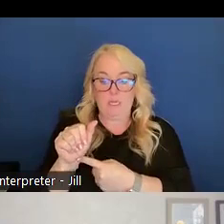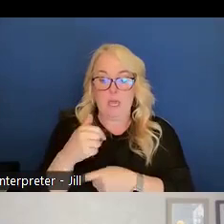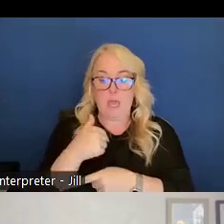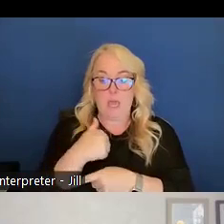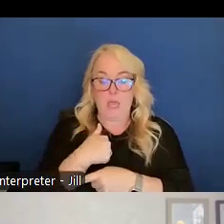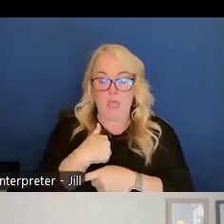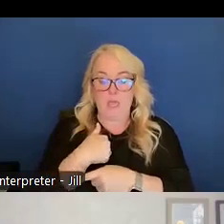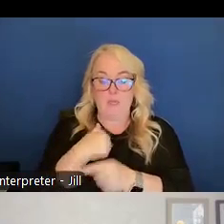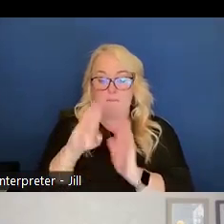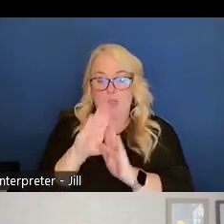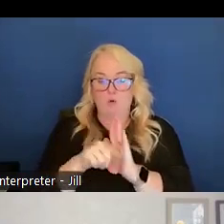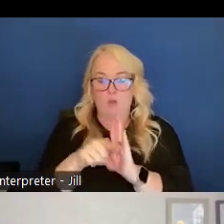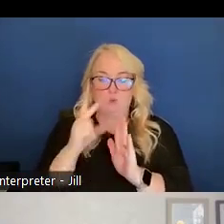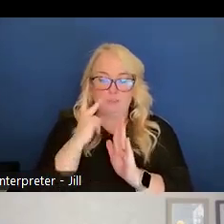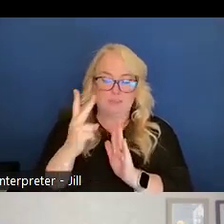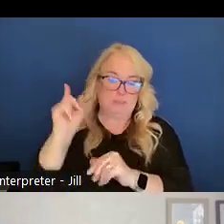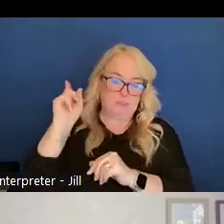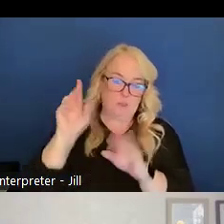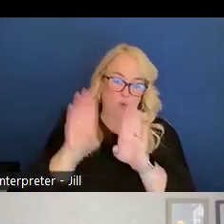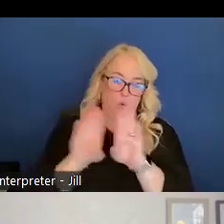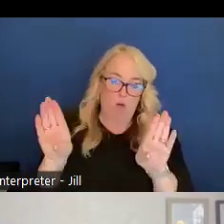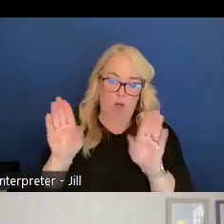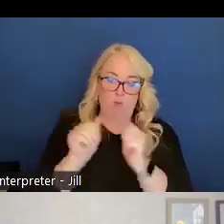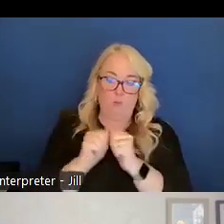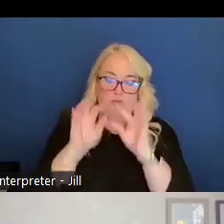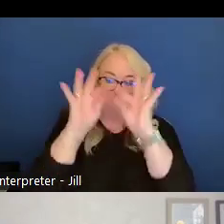background, you'll see my wall with some frames on them, and